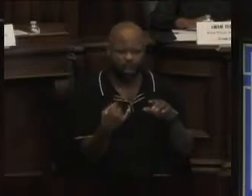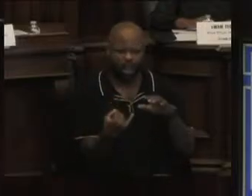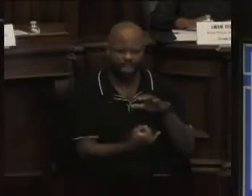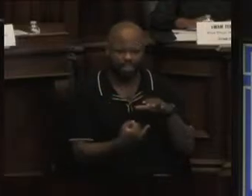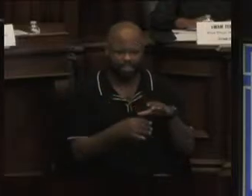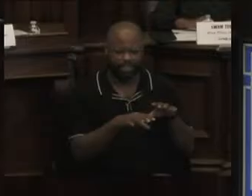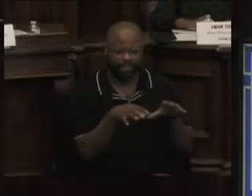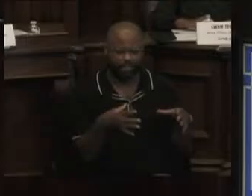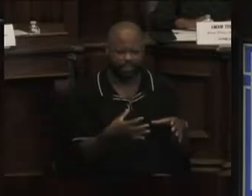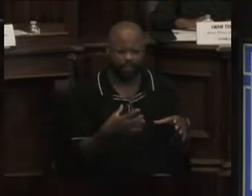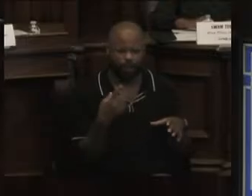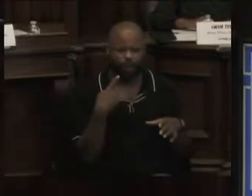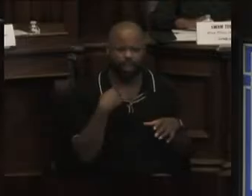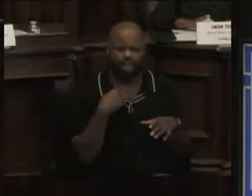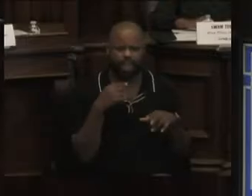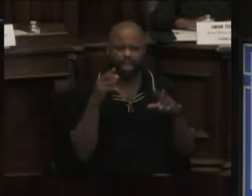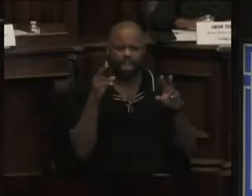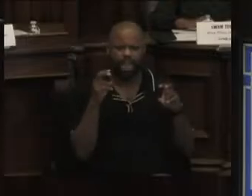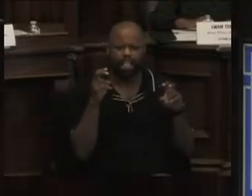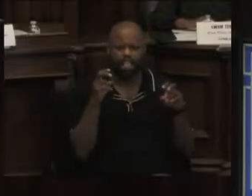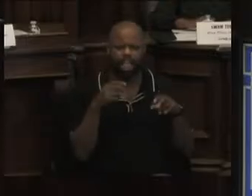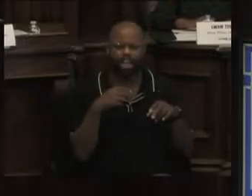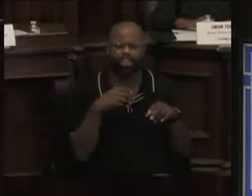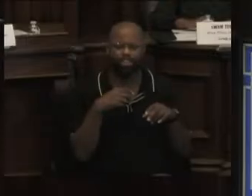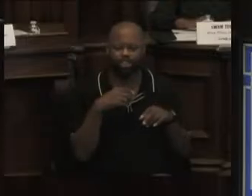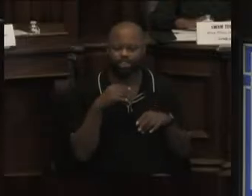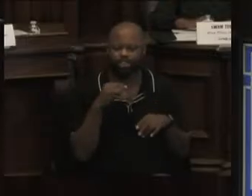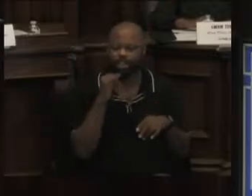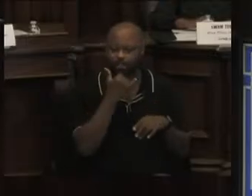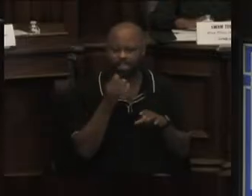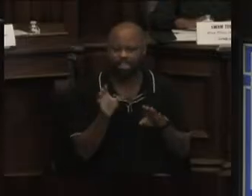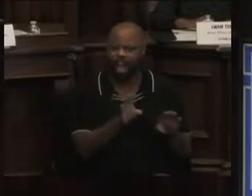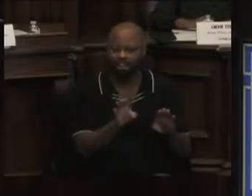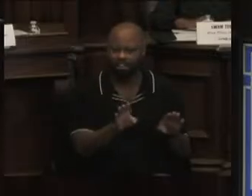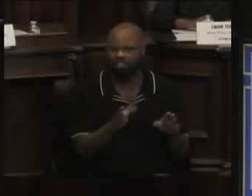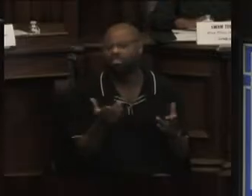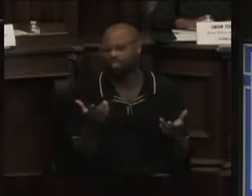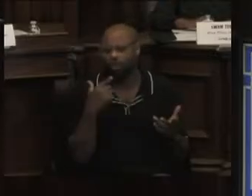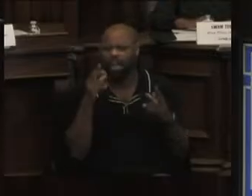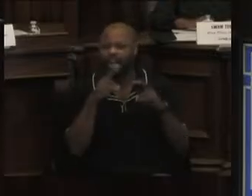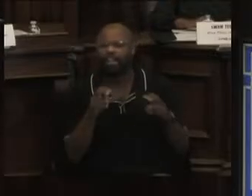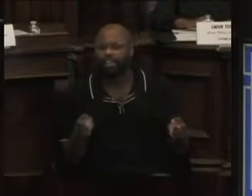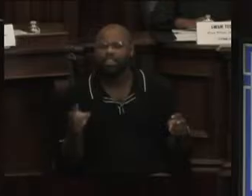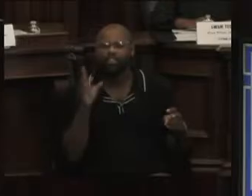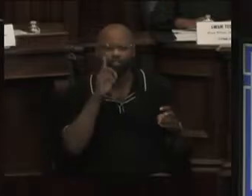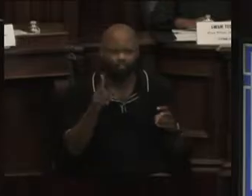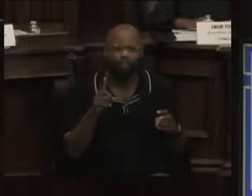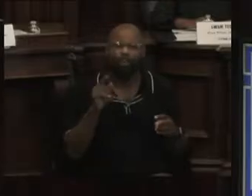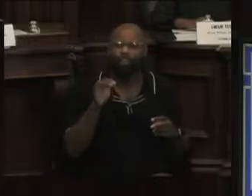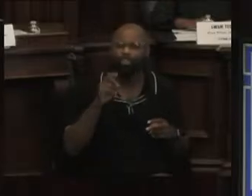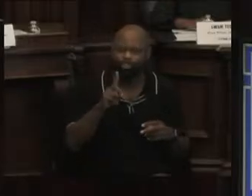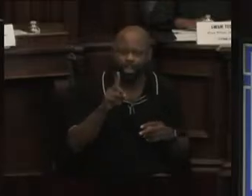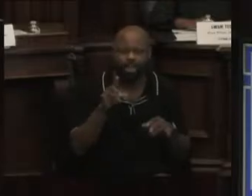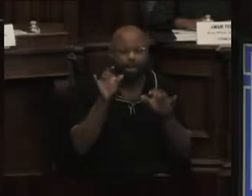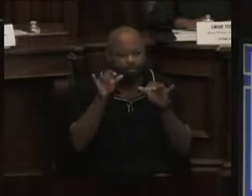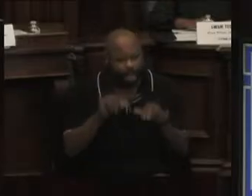instead of viewing complaints in an isolated only relative to